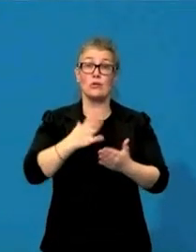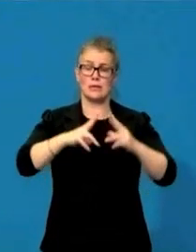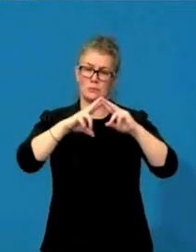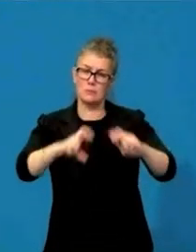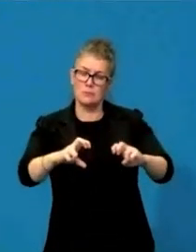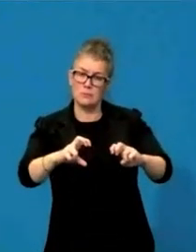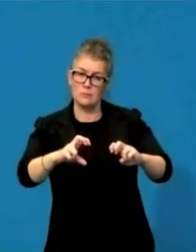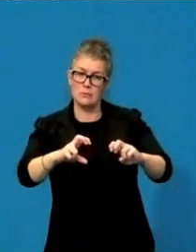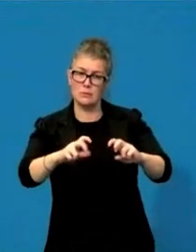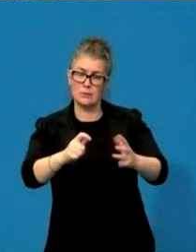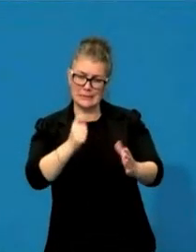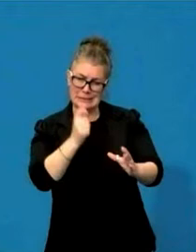a community like ours.